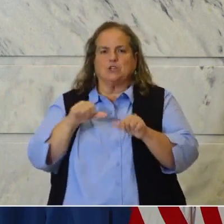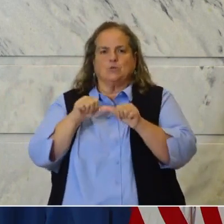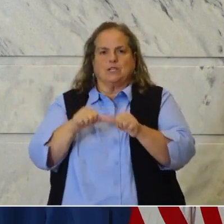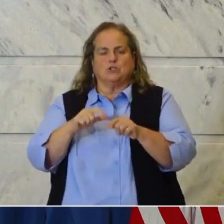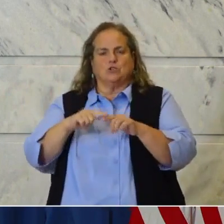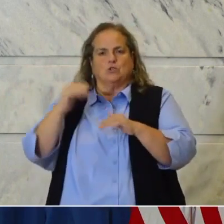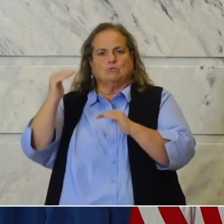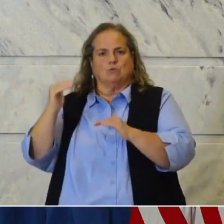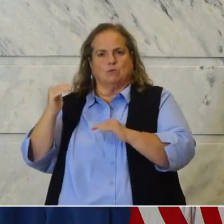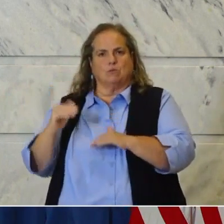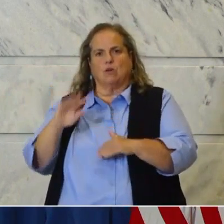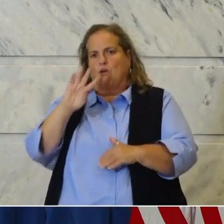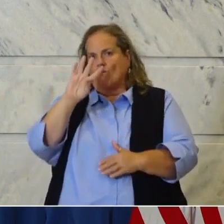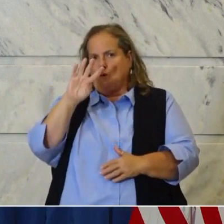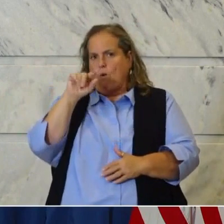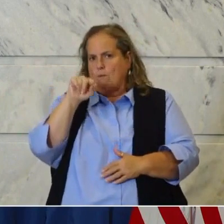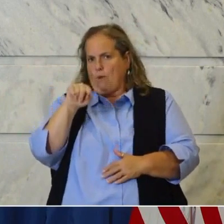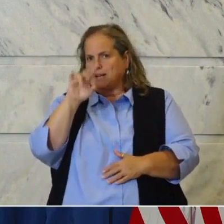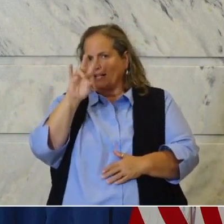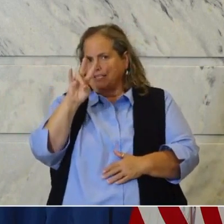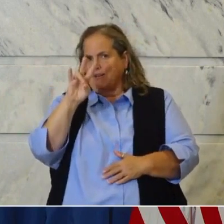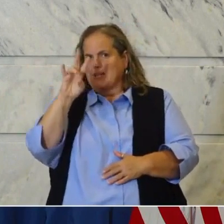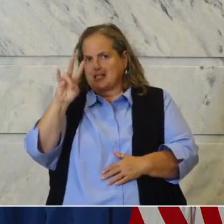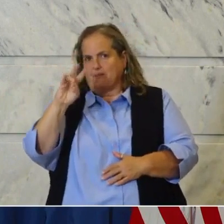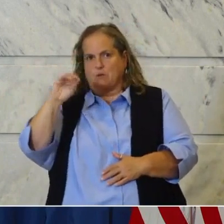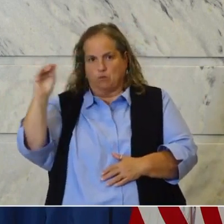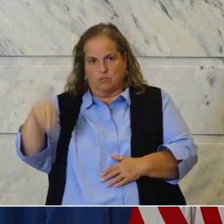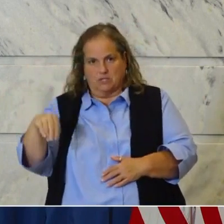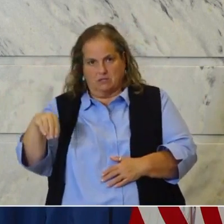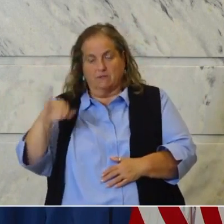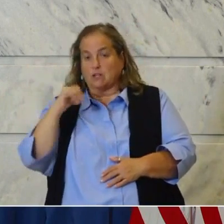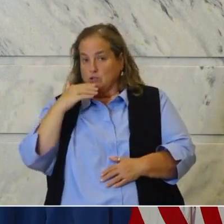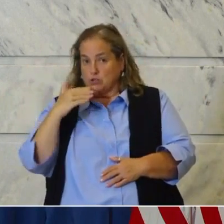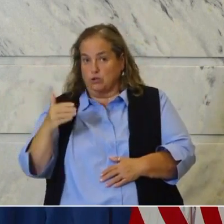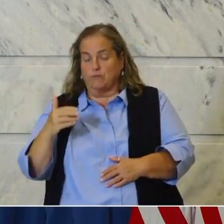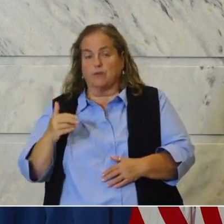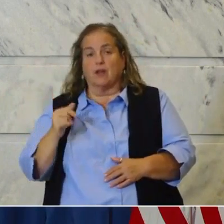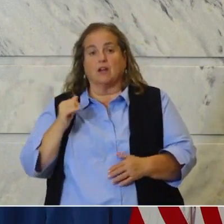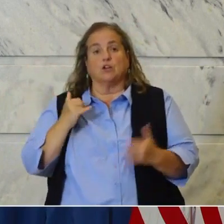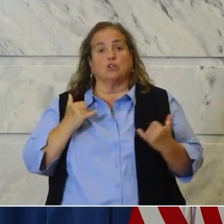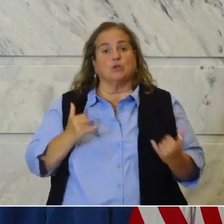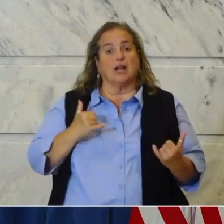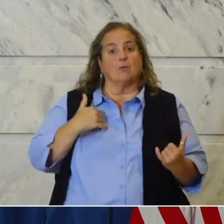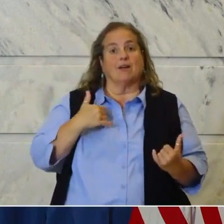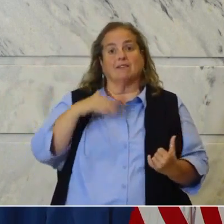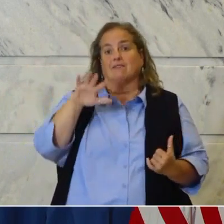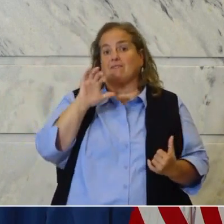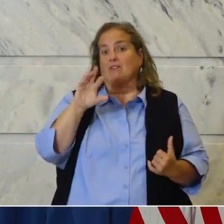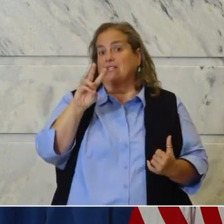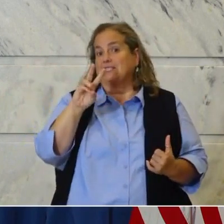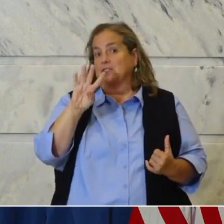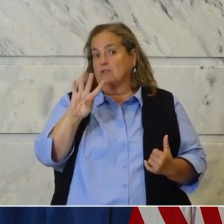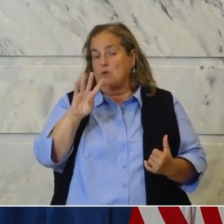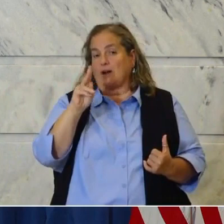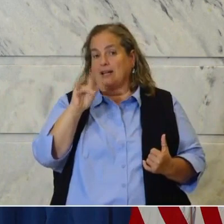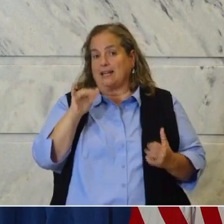today it's a 4.77%. As of today, we have 564. Kentucky ends in the hospital